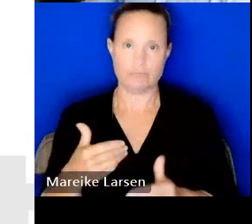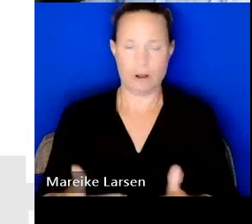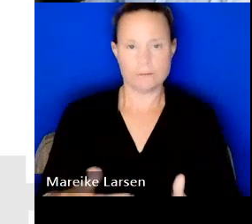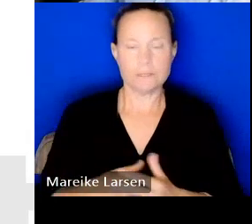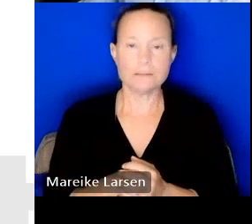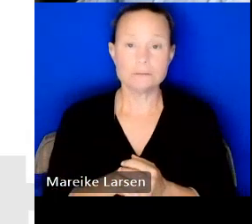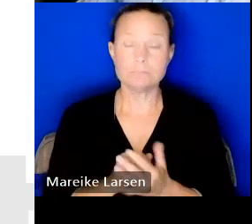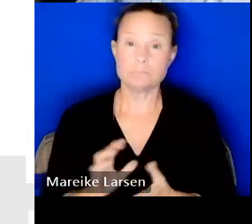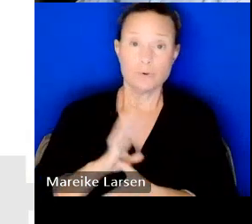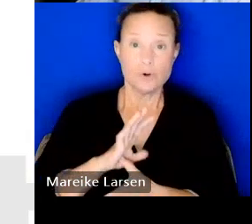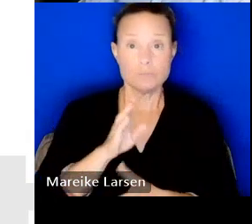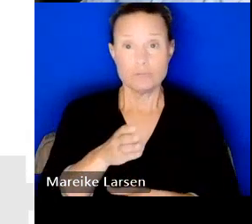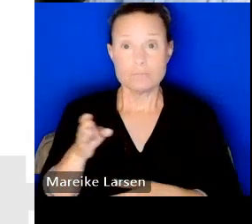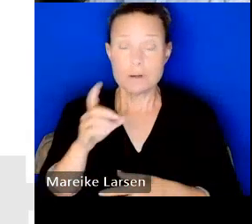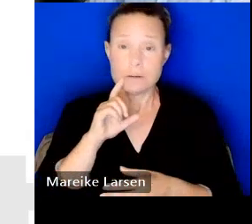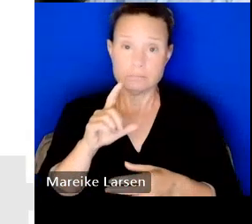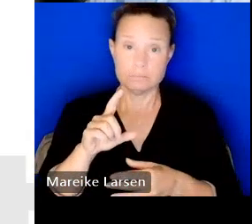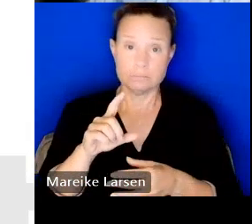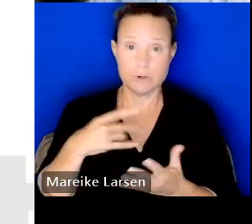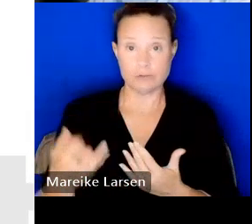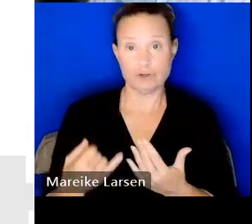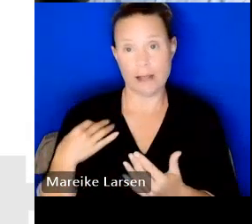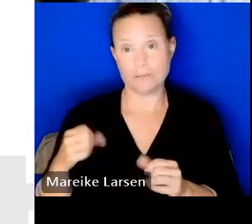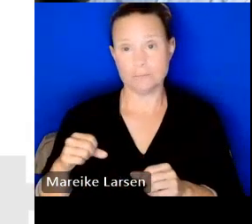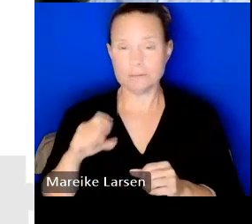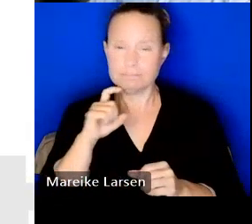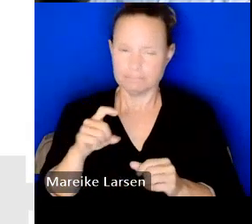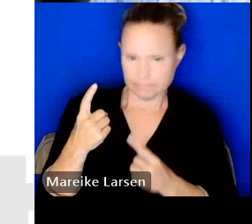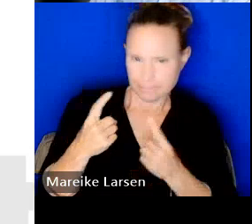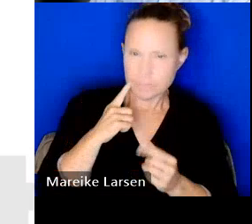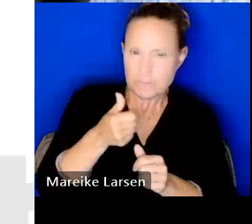And a priority broadband project eligibility must be considered per project area.